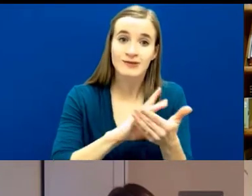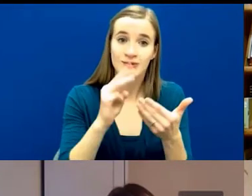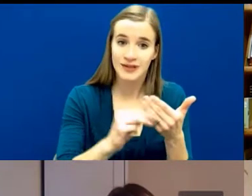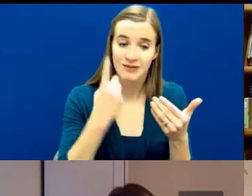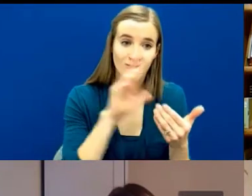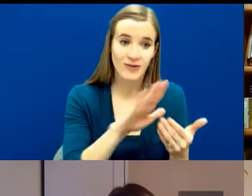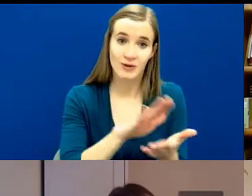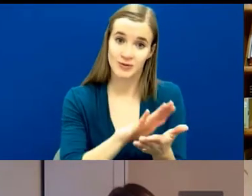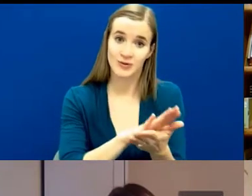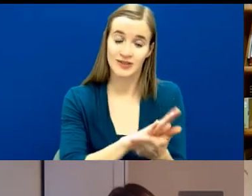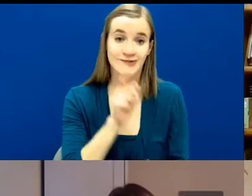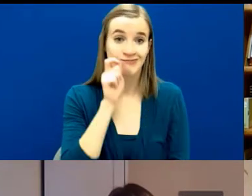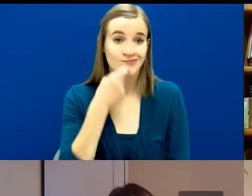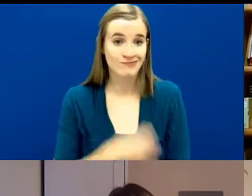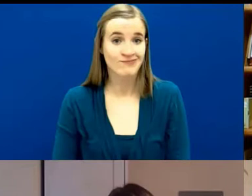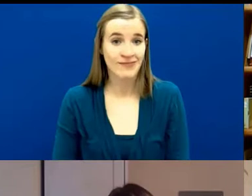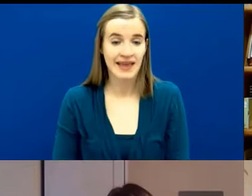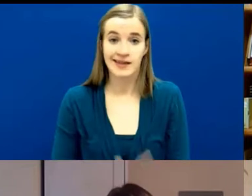right now. So I am very, very happy.